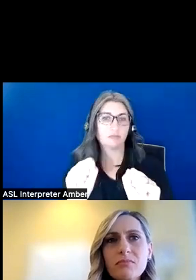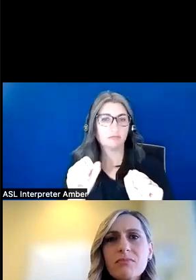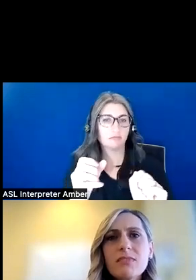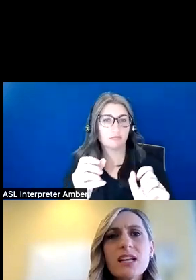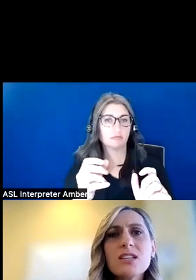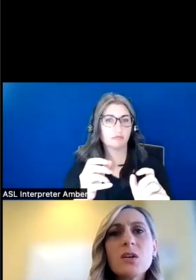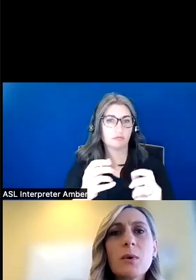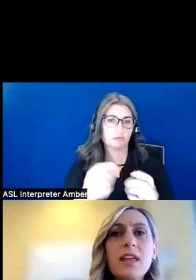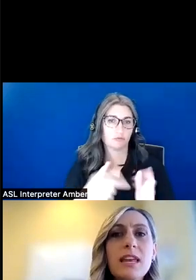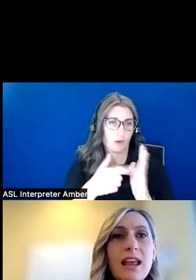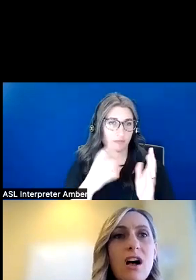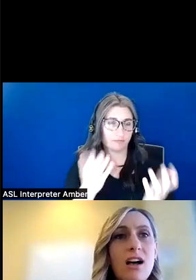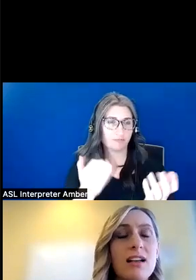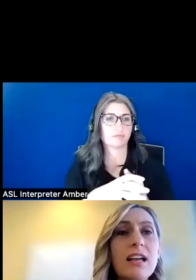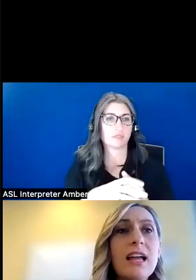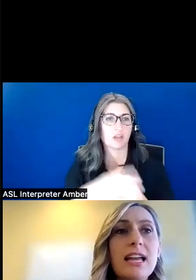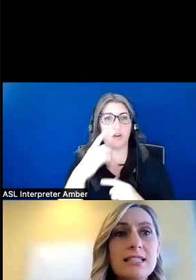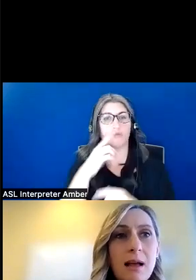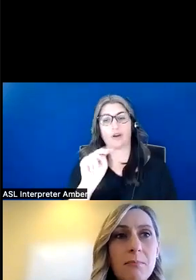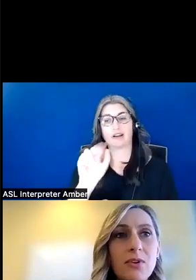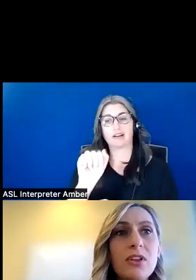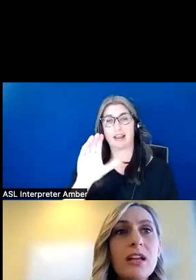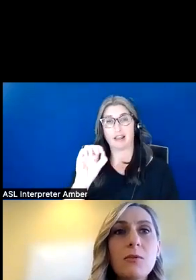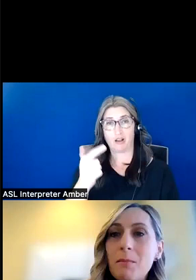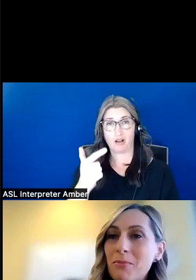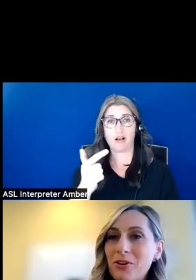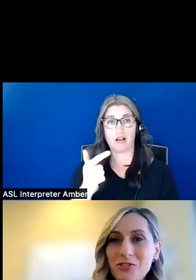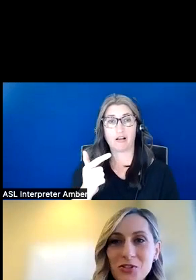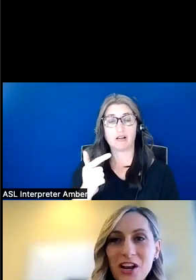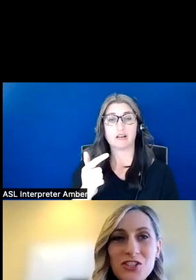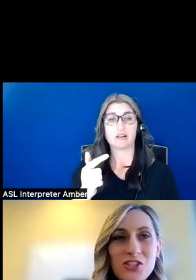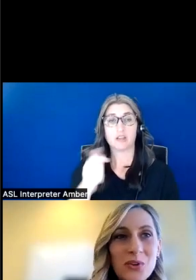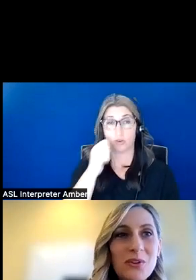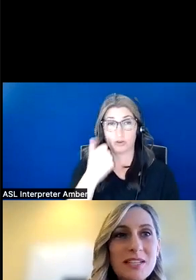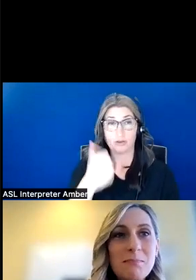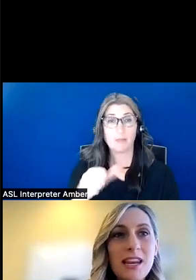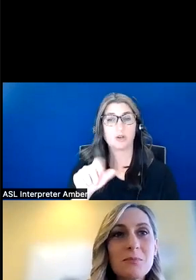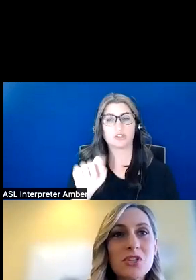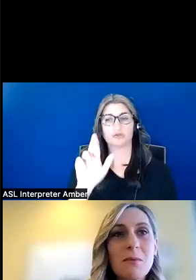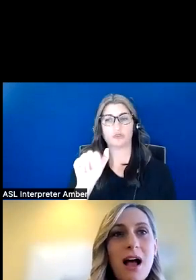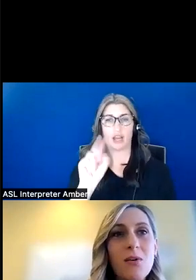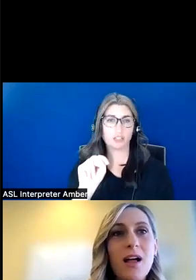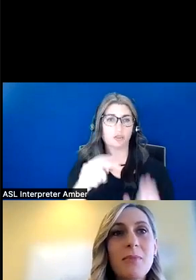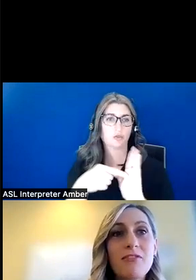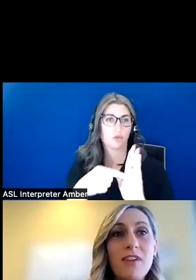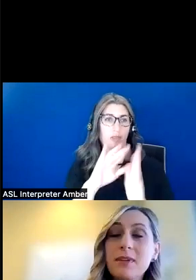With the NACOG example, remember, Tran showed you this medium-term outcome that families